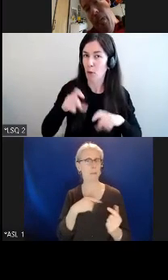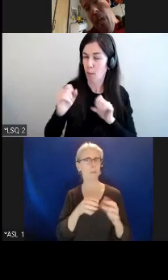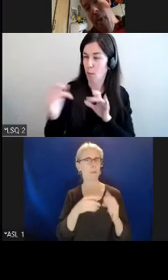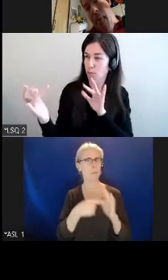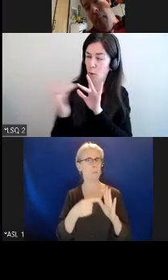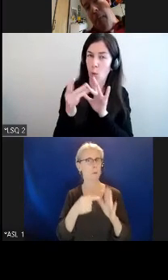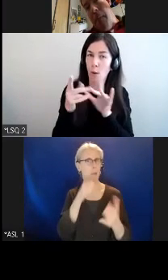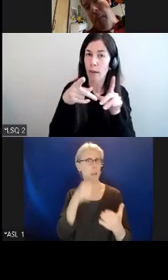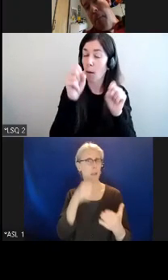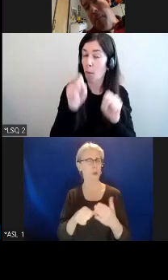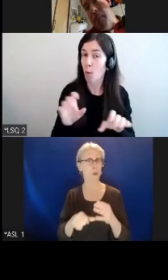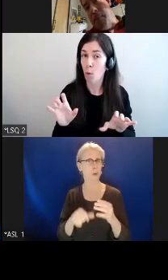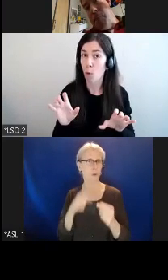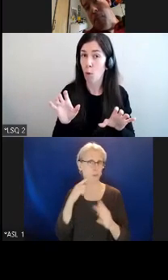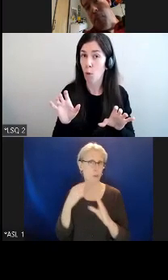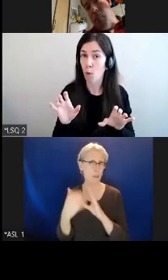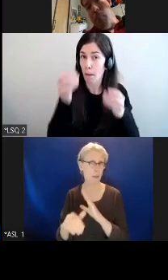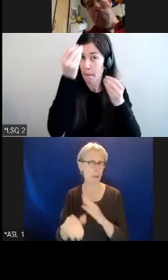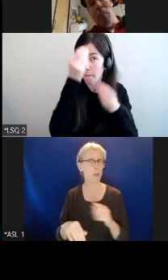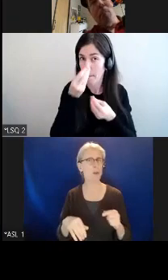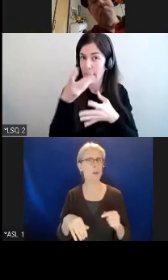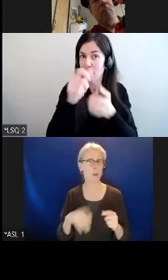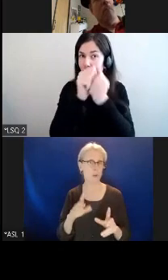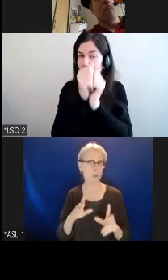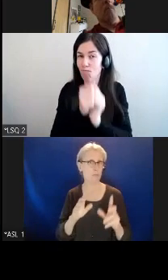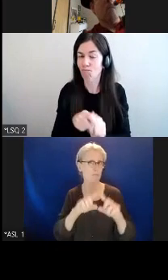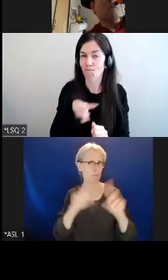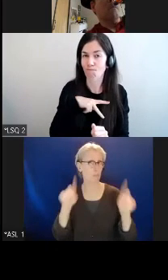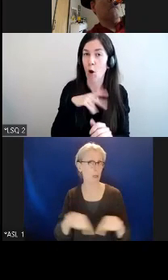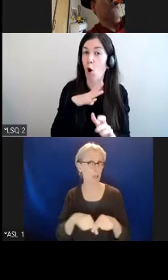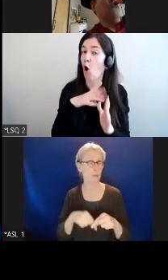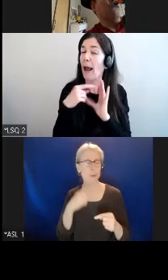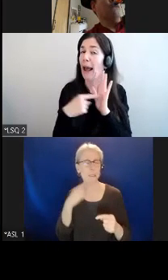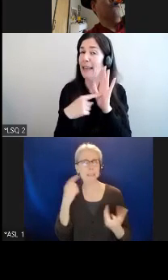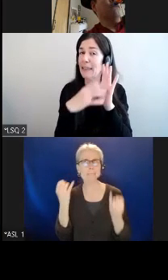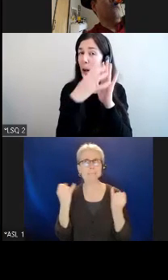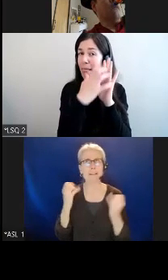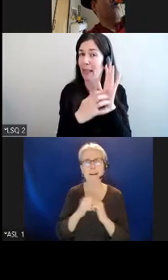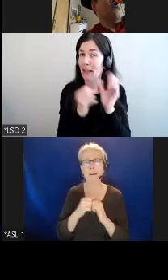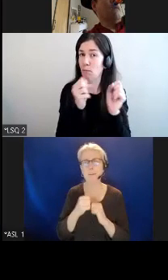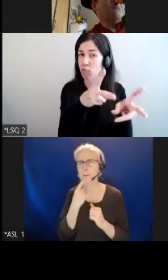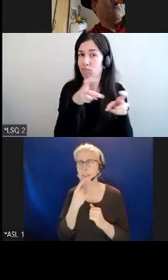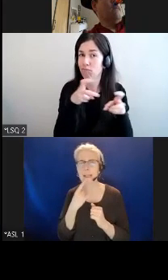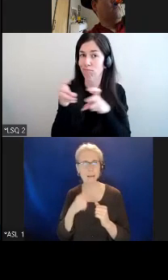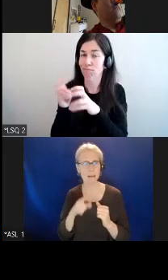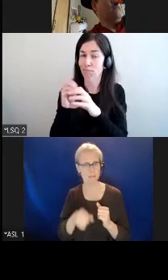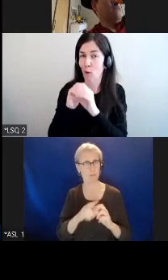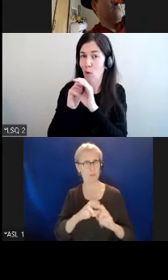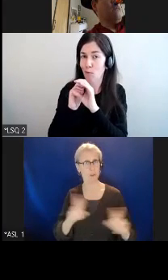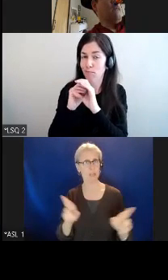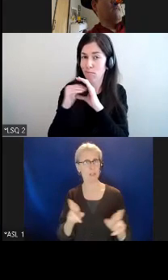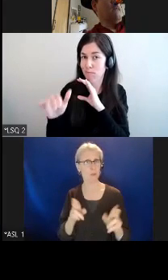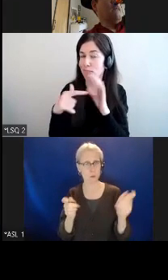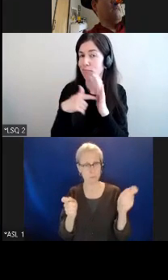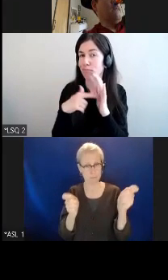FOR YOUR EMAIL AND SUBJECT LINE ARE PROVIDED IN CASE YOU NEED IDEAS ON WHAT TO SAY. PLEASE CALL